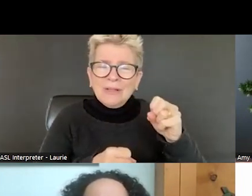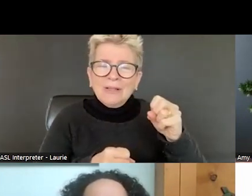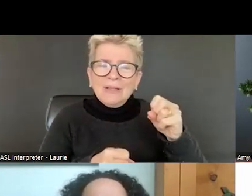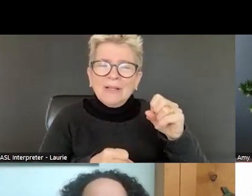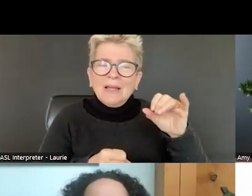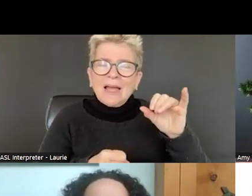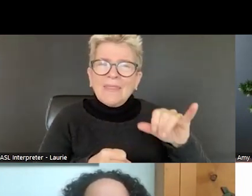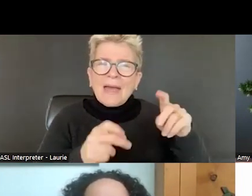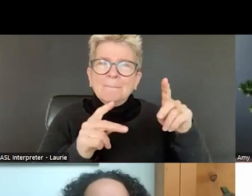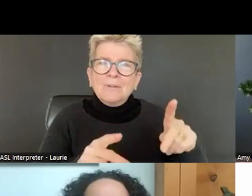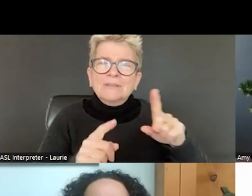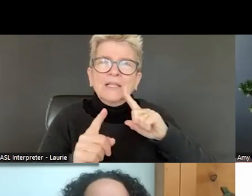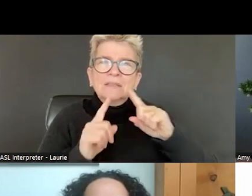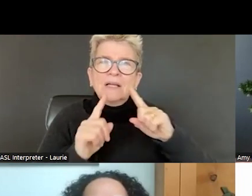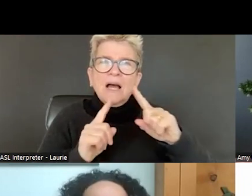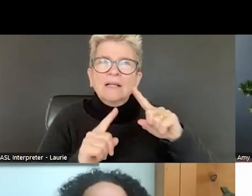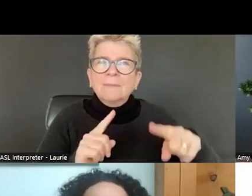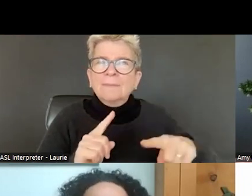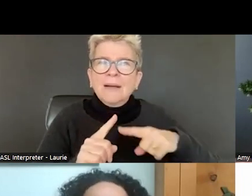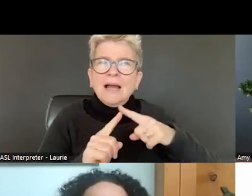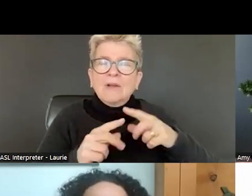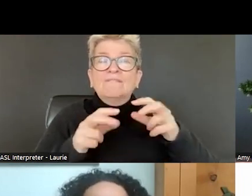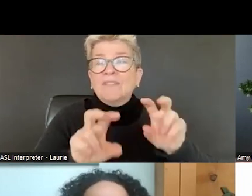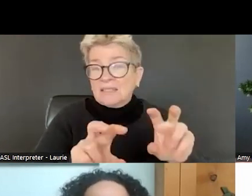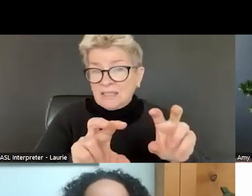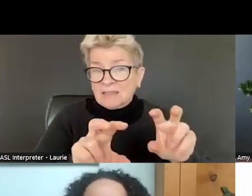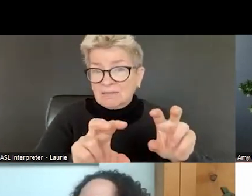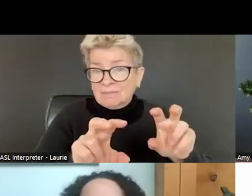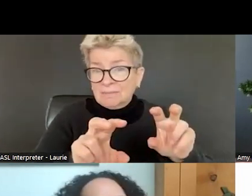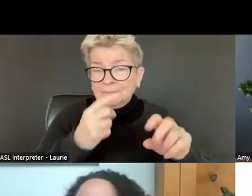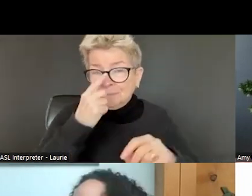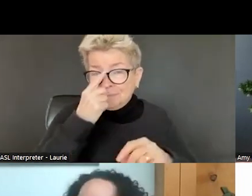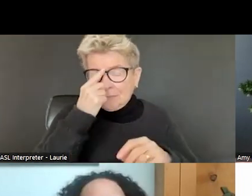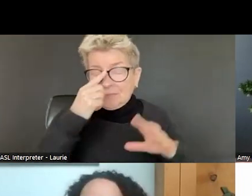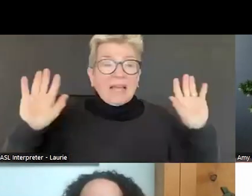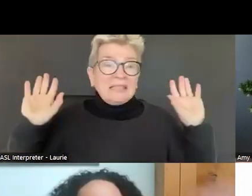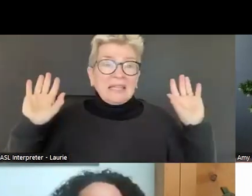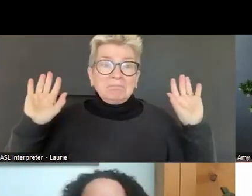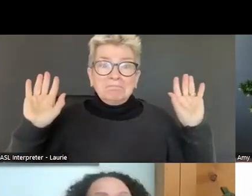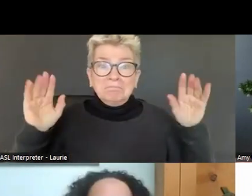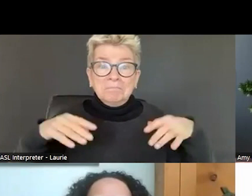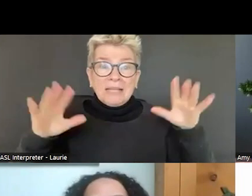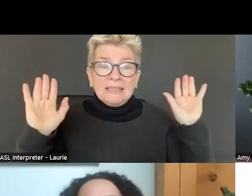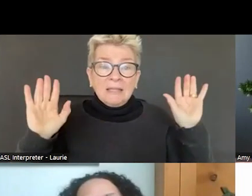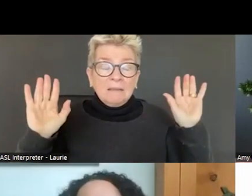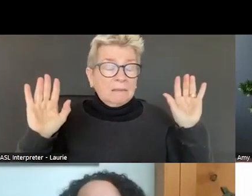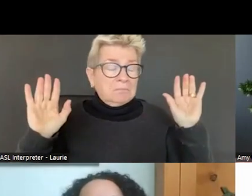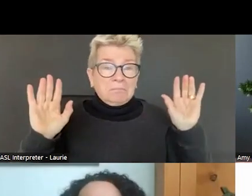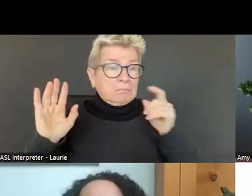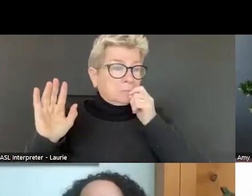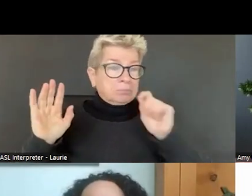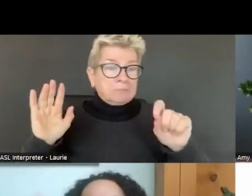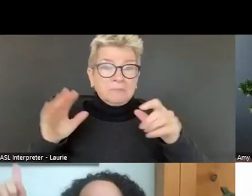talked about investing and that's my, that's the entirety of my recollection any of my